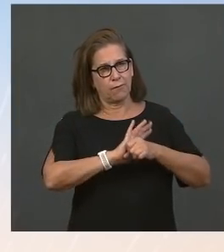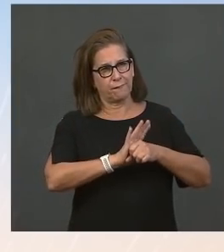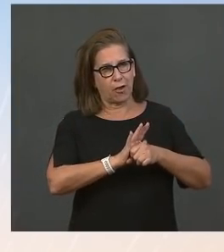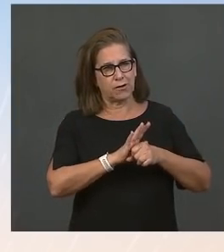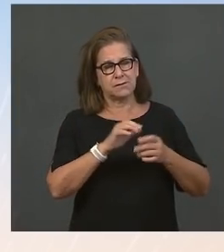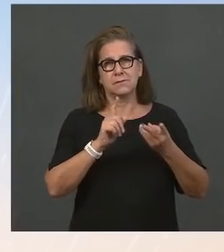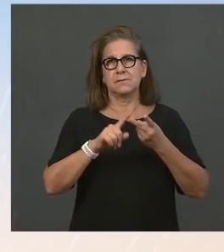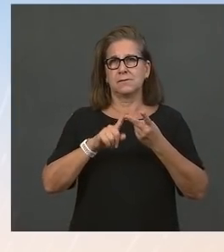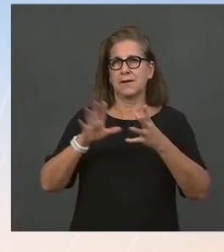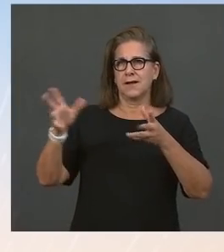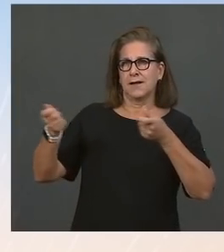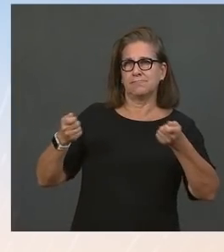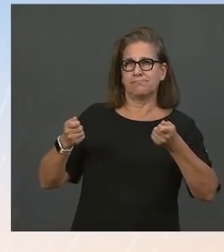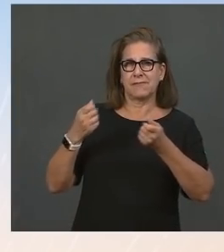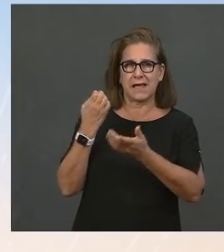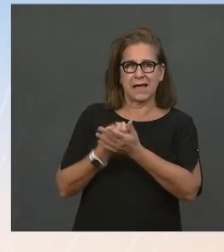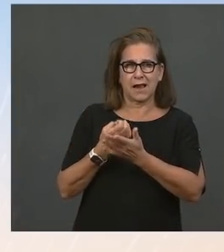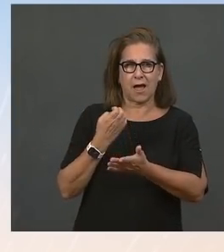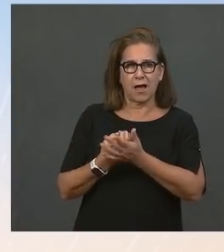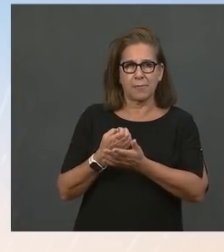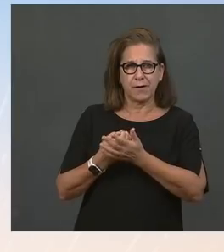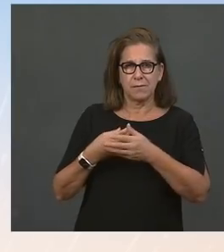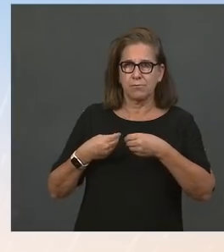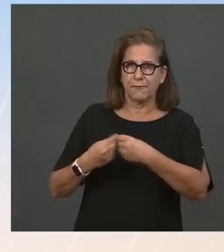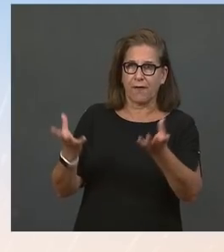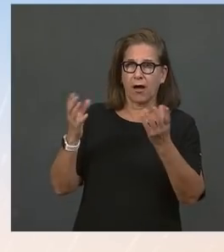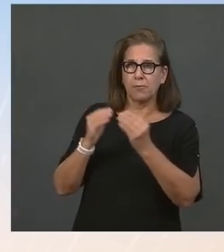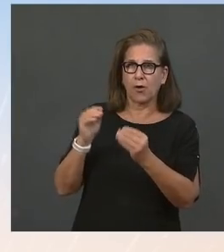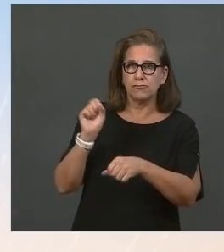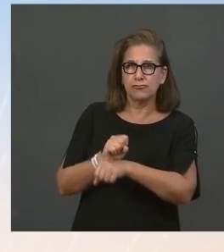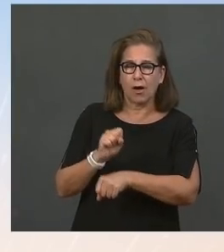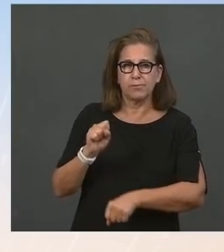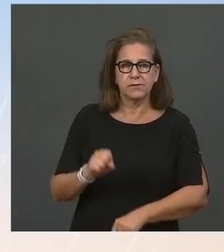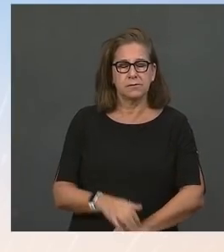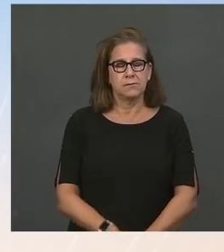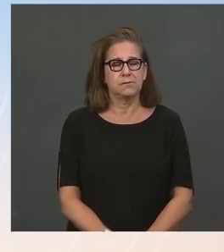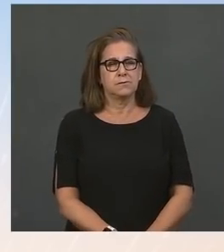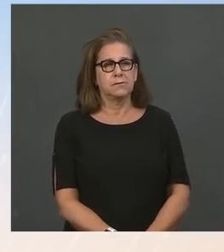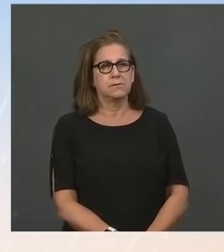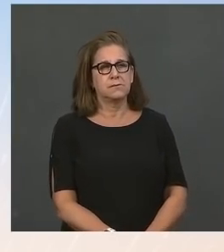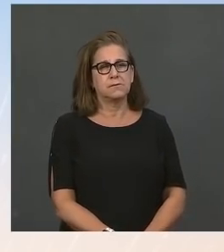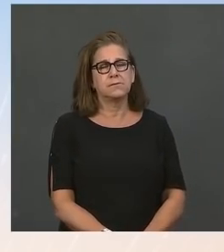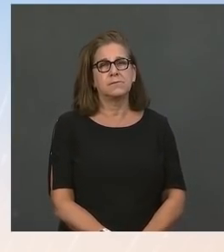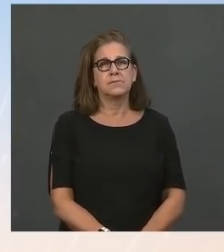and that's what he's focused on every day. The Press: And then how do you turn things around, Jen? What's the way? Is it just getting victories?